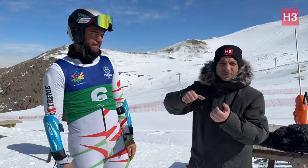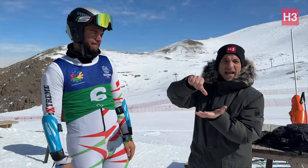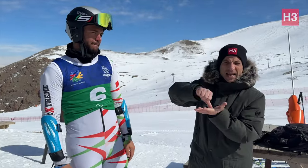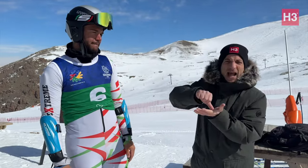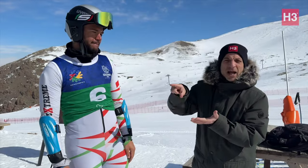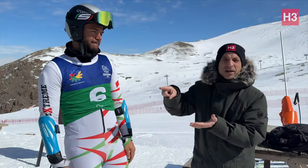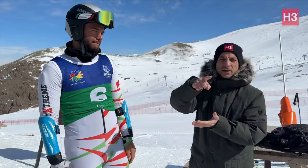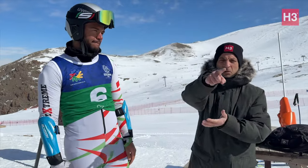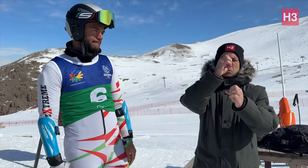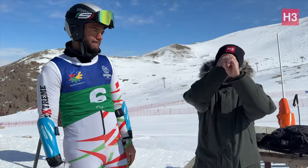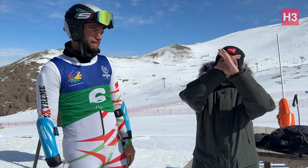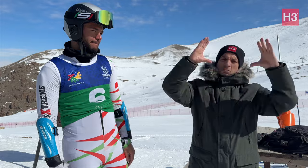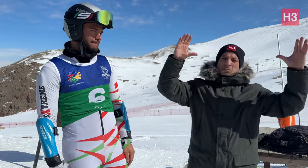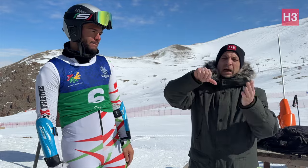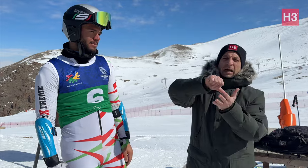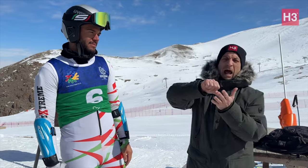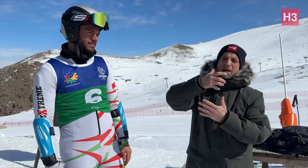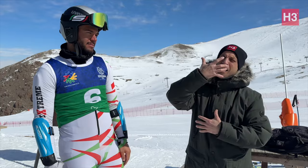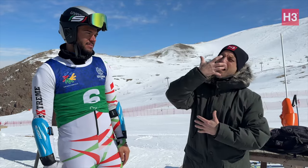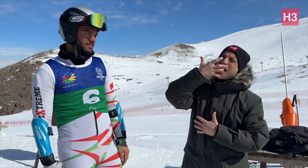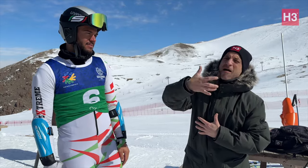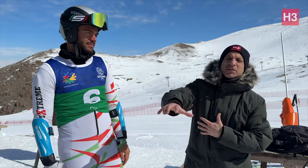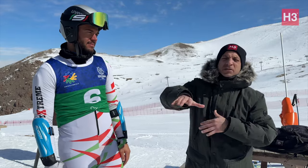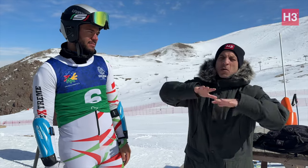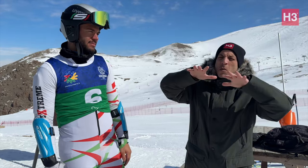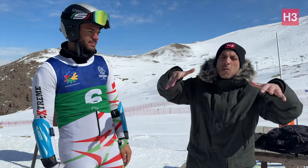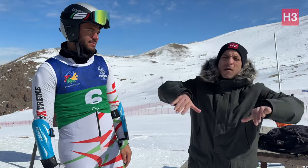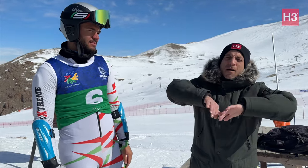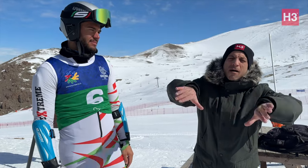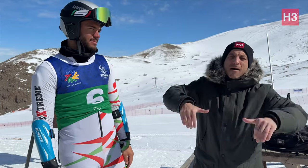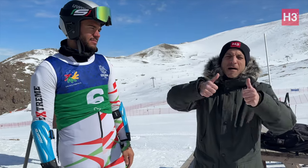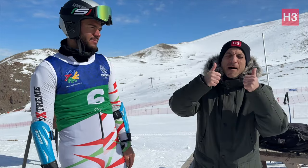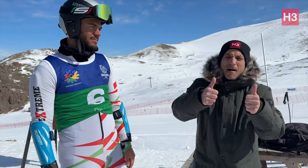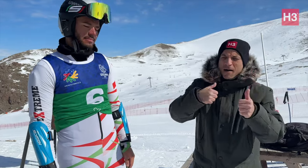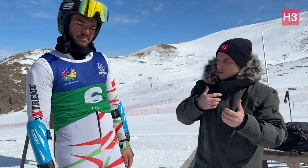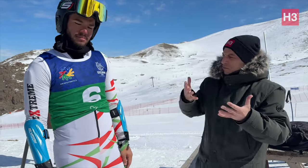[Memnos]: Hello, I am here with an alpine skier from Iran. [Memnos]: You may assume Iran has a hot weather but I'm surprised